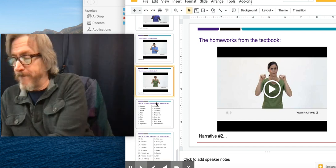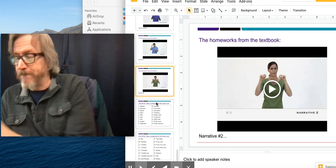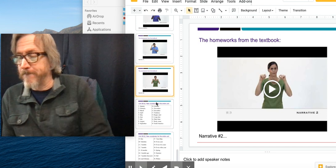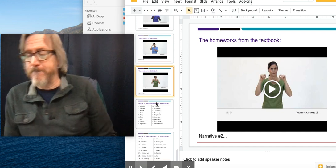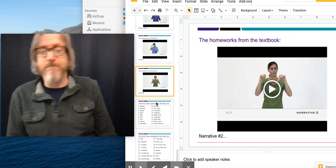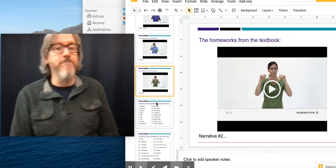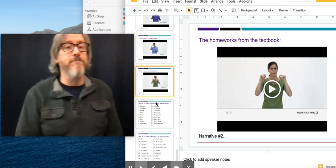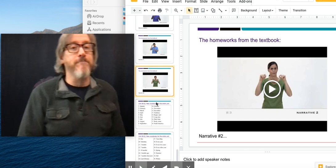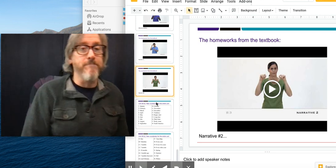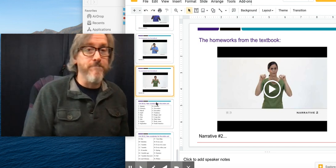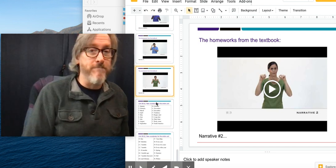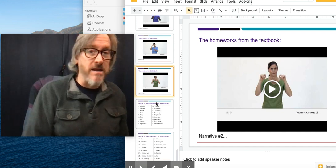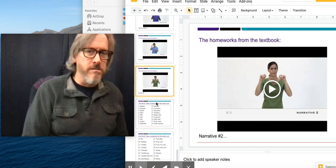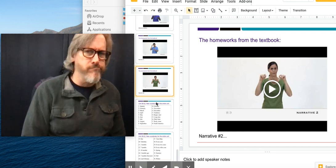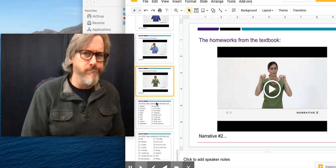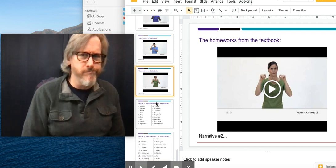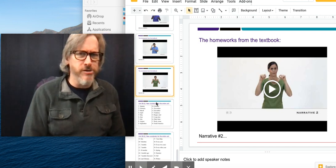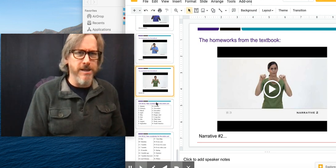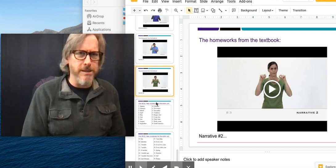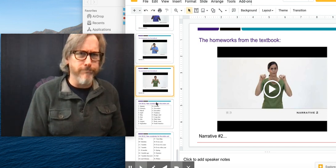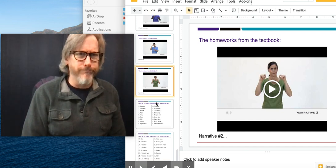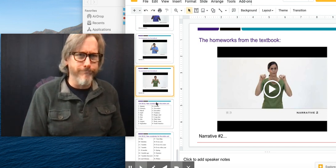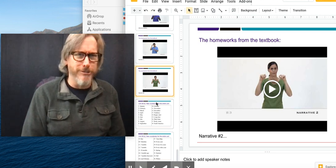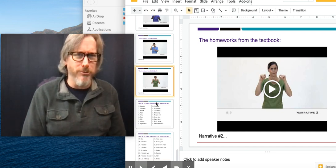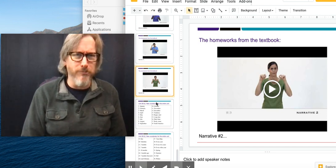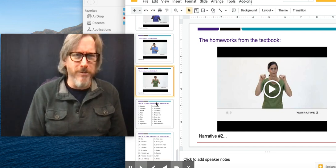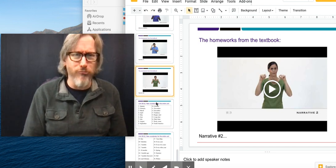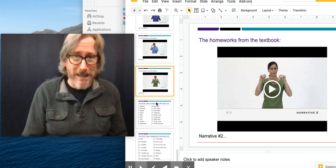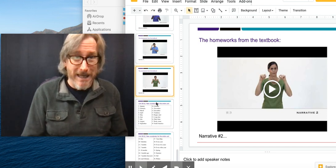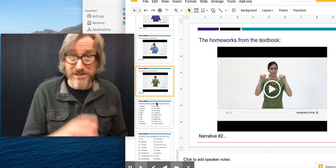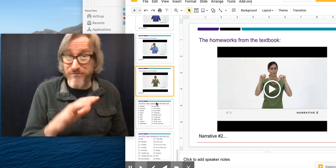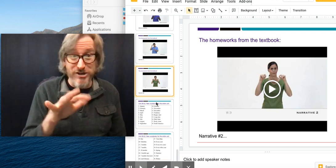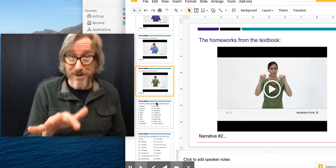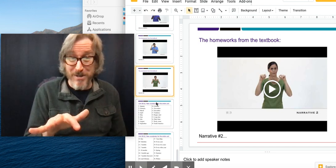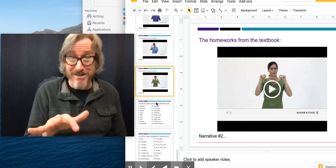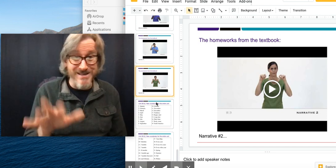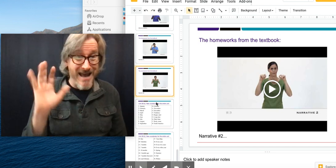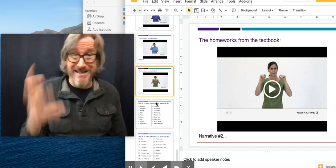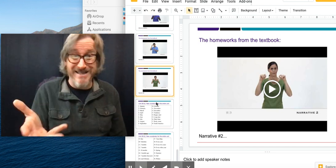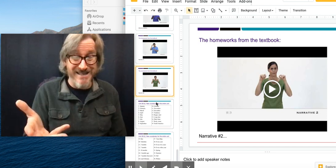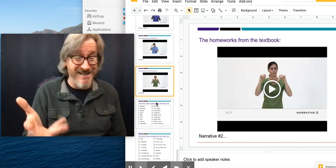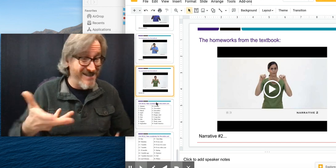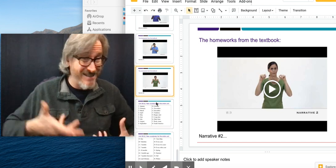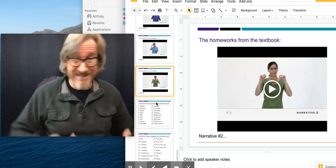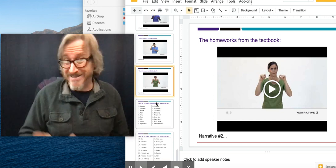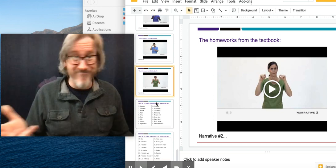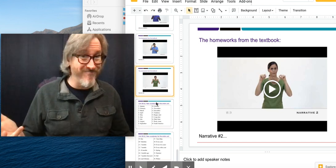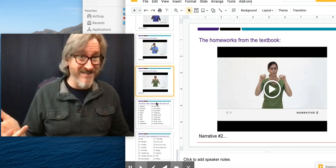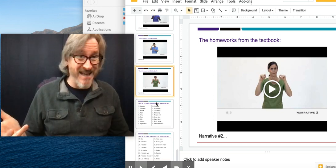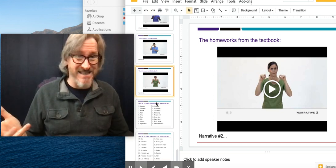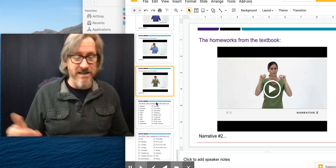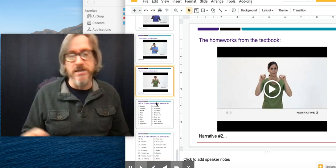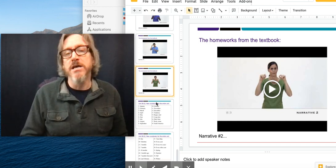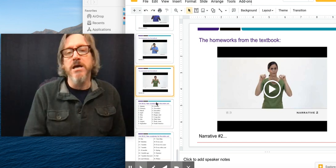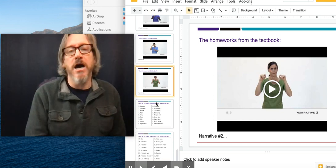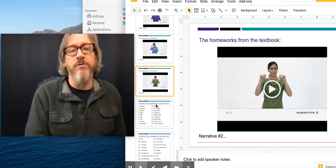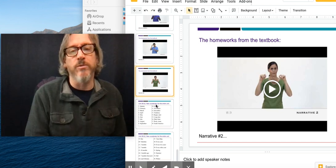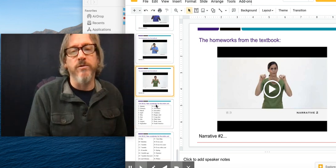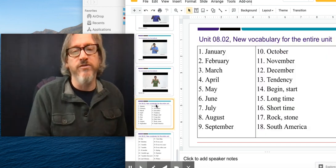um so that's it so really it's fingerspelling months and it's the seasons that's it uh there